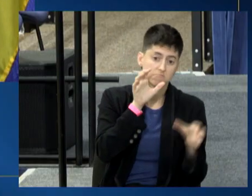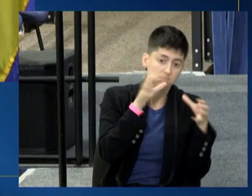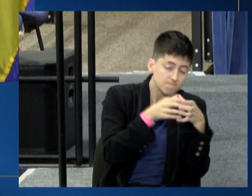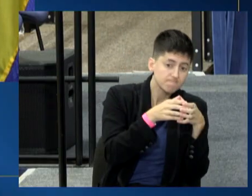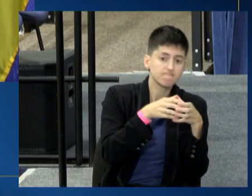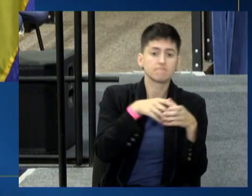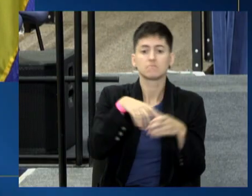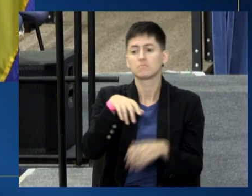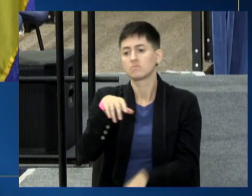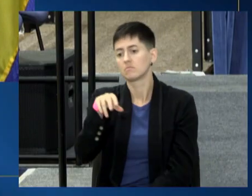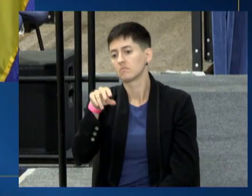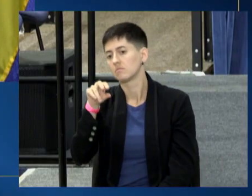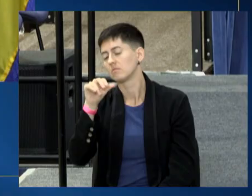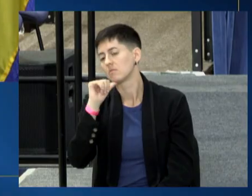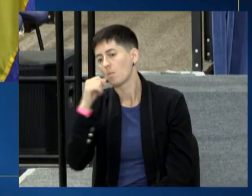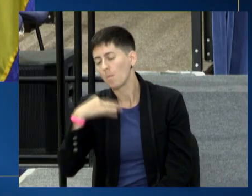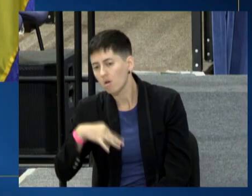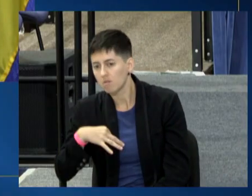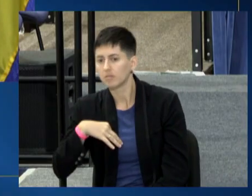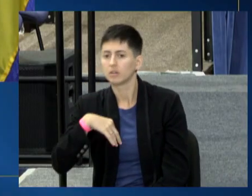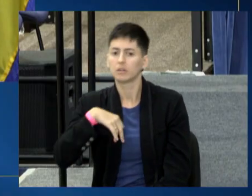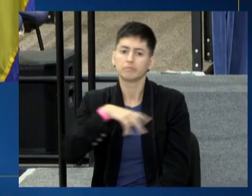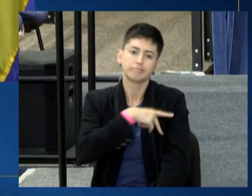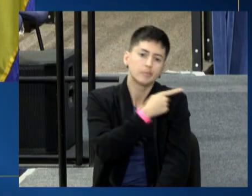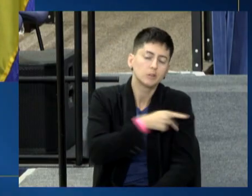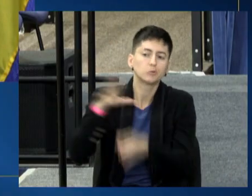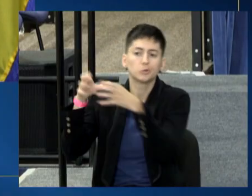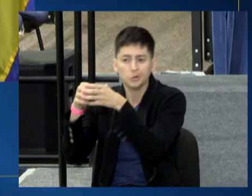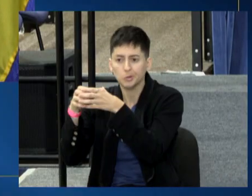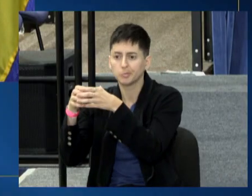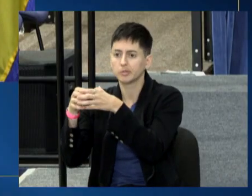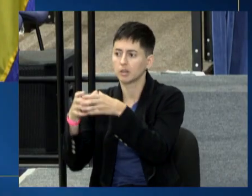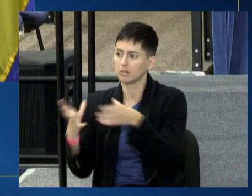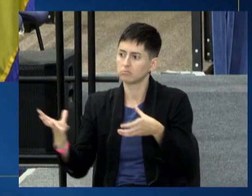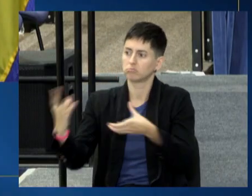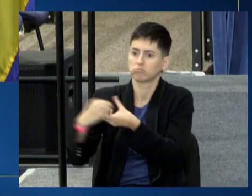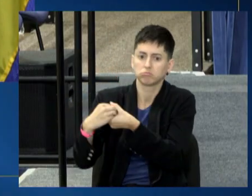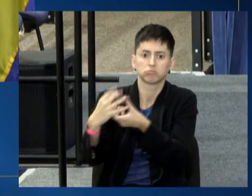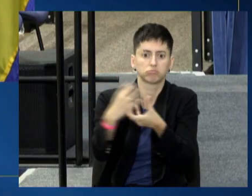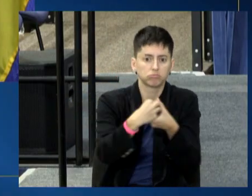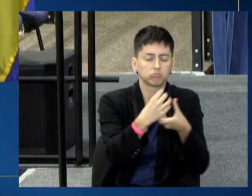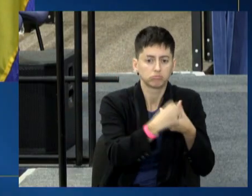stepped up with new actions and collaborations. And the Cancer Moonshot has announced more